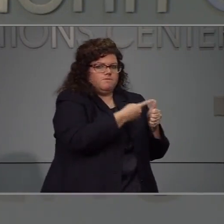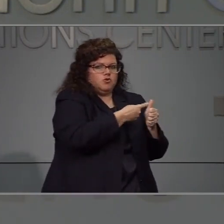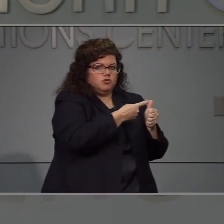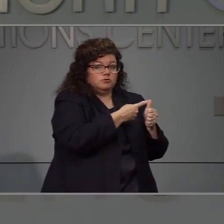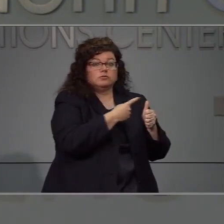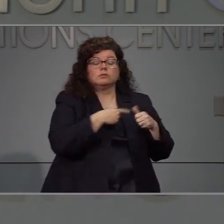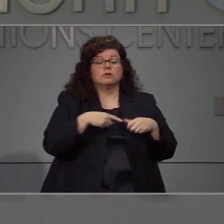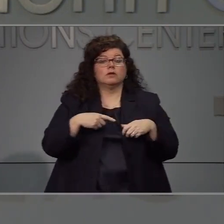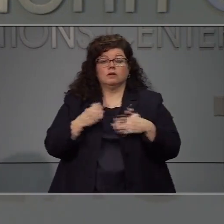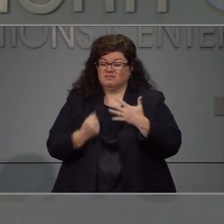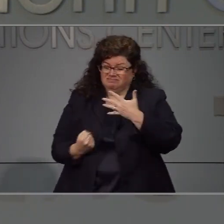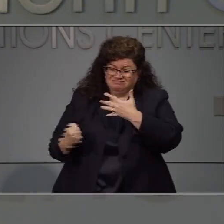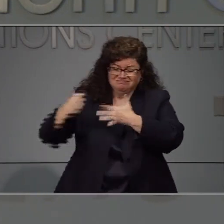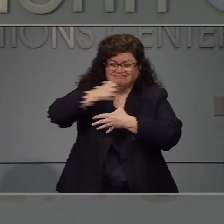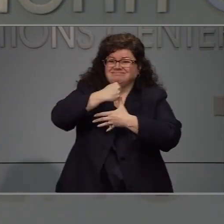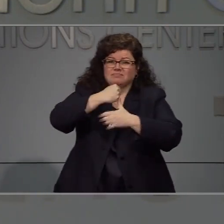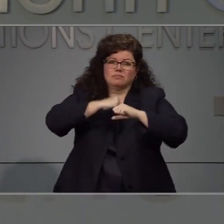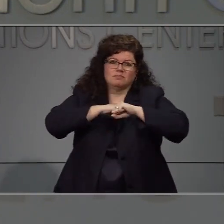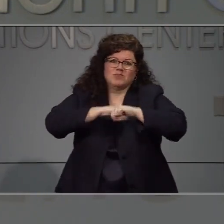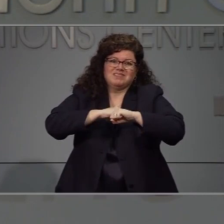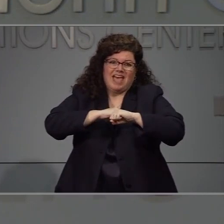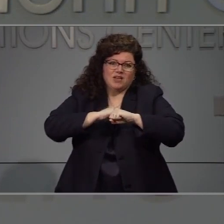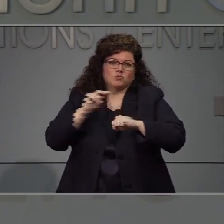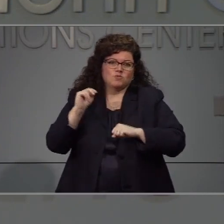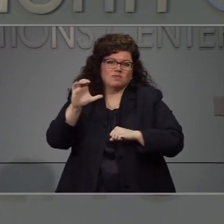HOPEFULLY WE CAN MOVE INTO PHASE 3 BUT DO IT SAFELY.